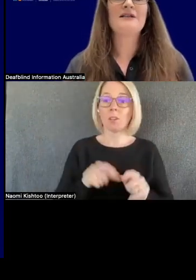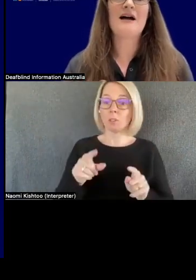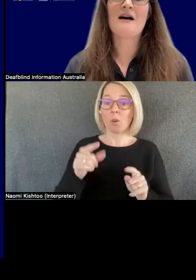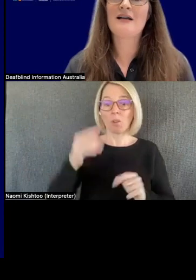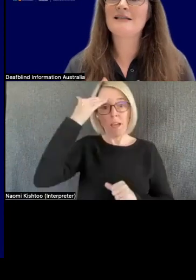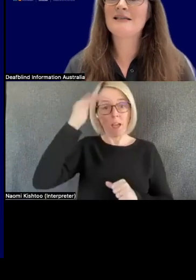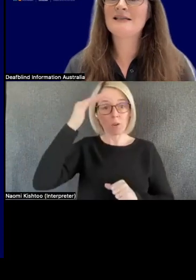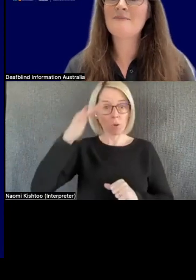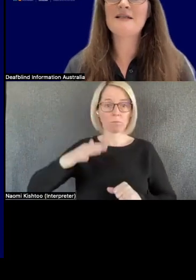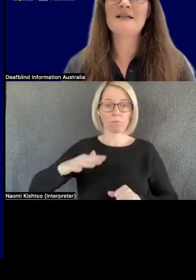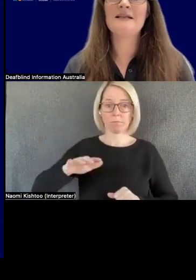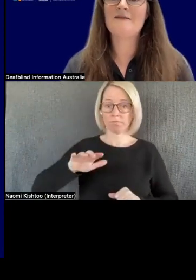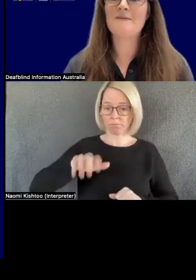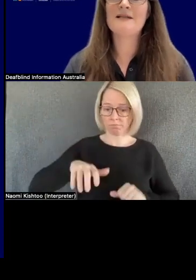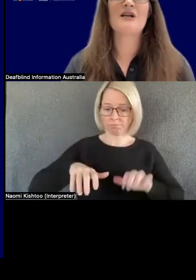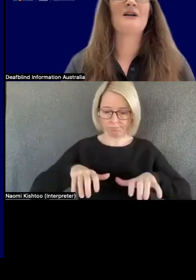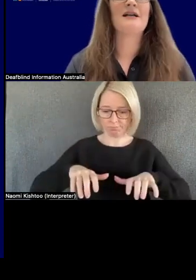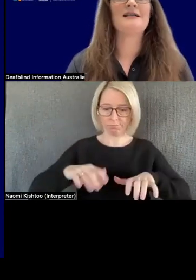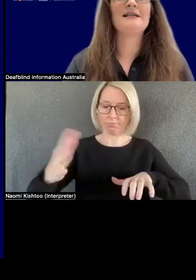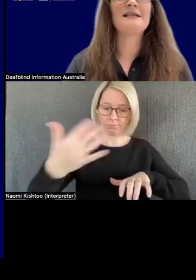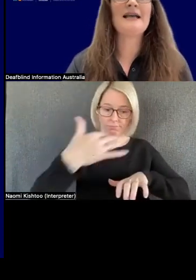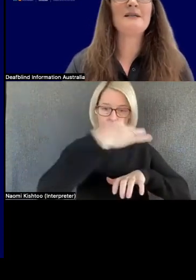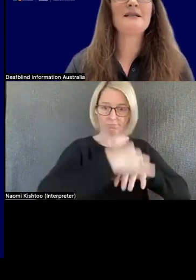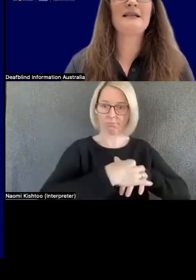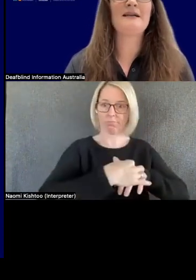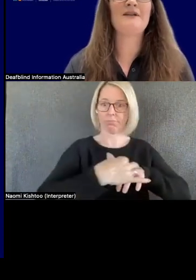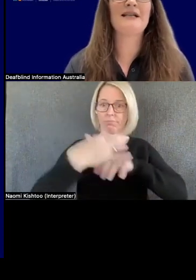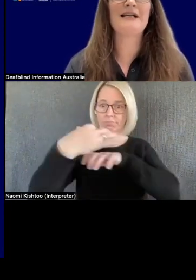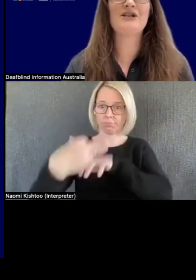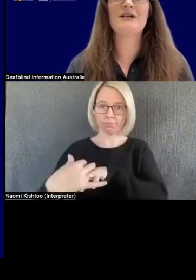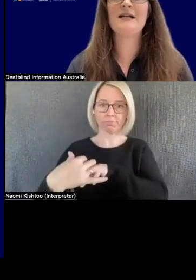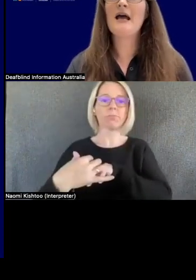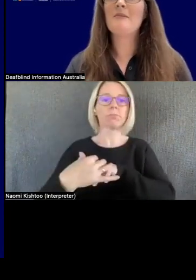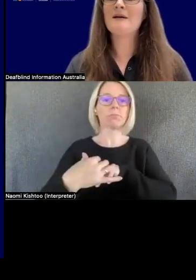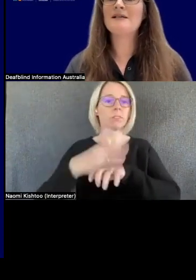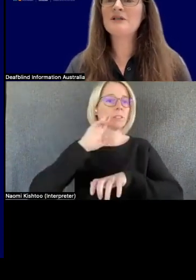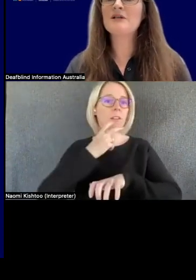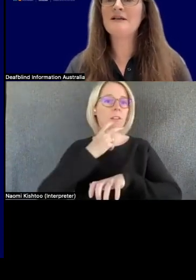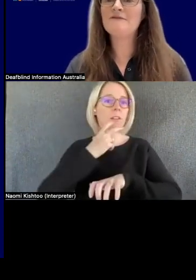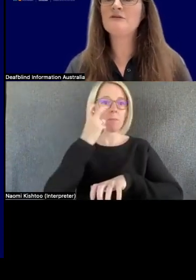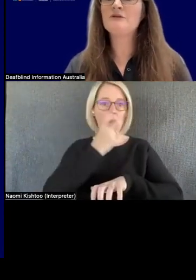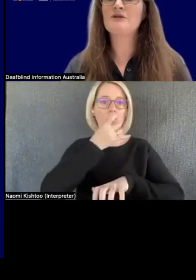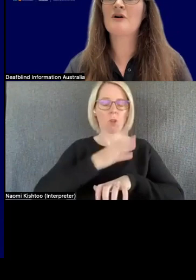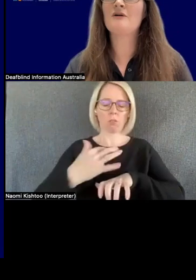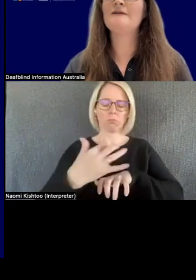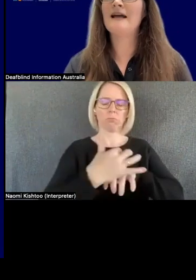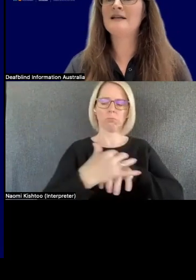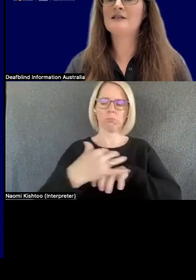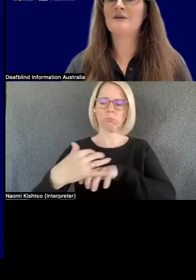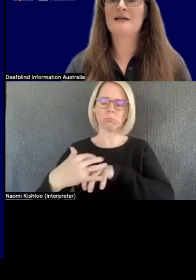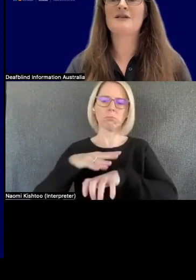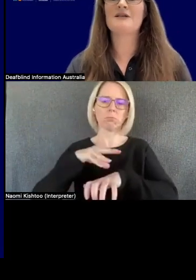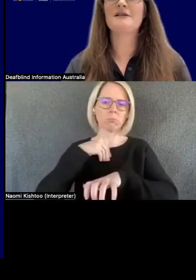The deafblind child has accepted the invitation, but is also in full control of that interaction,